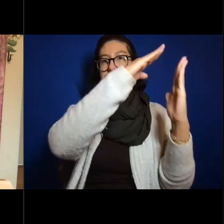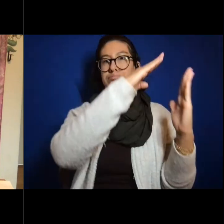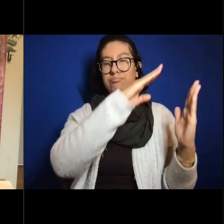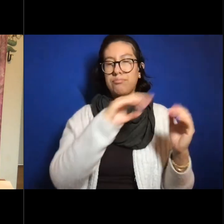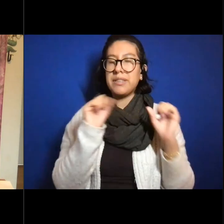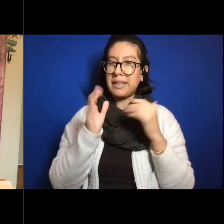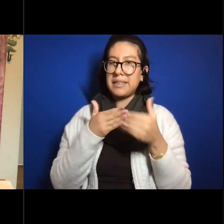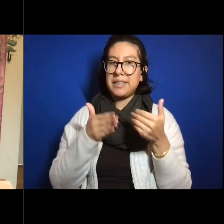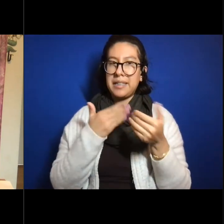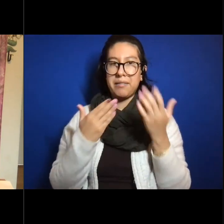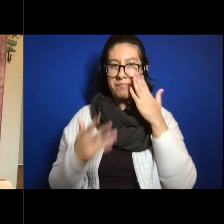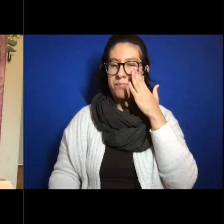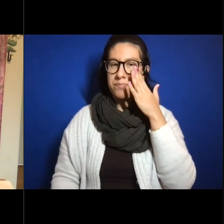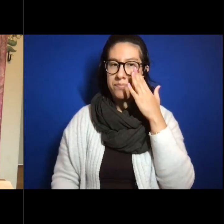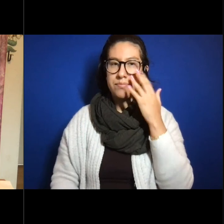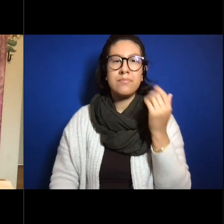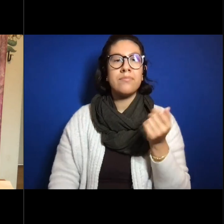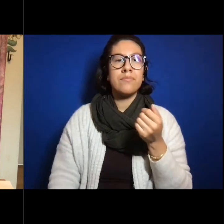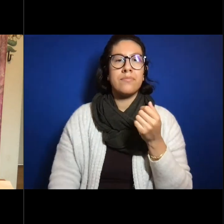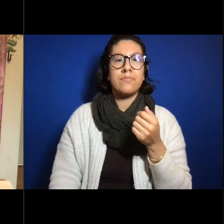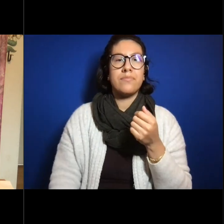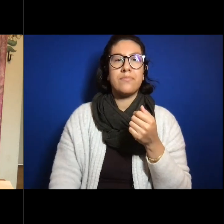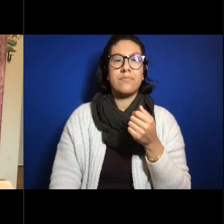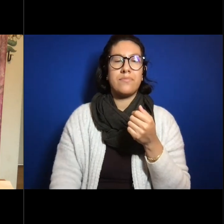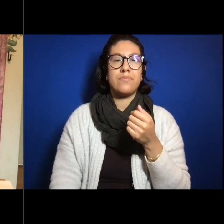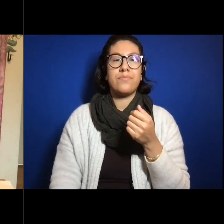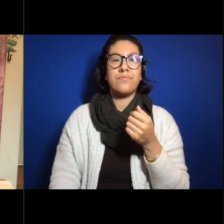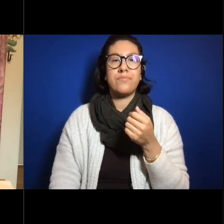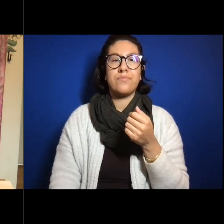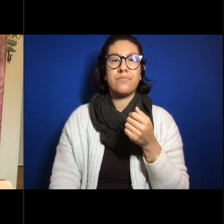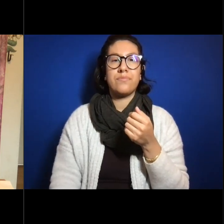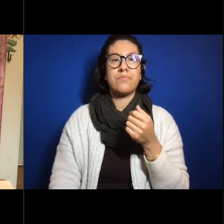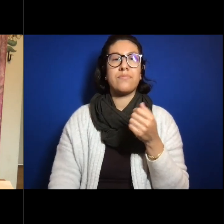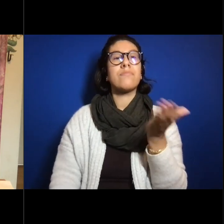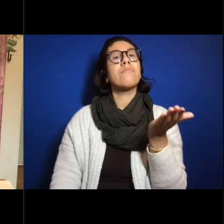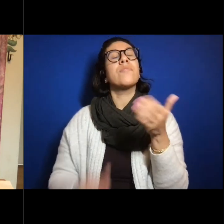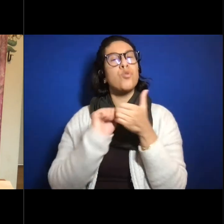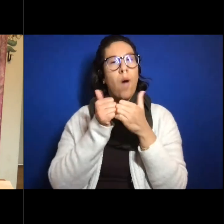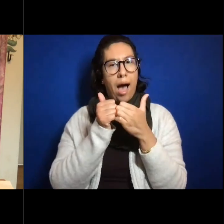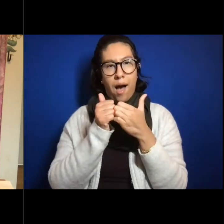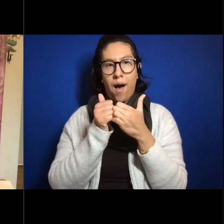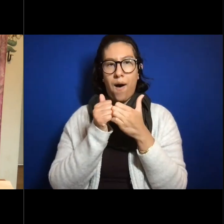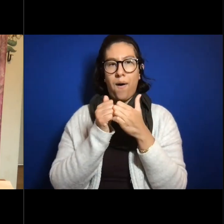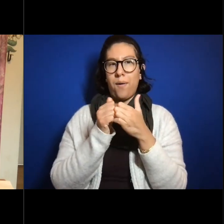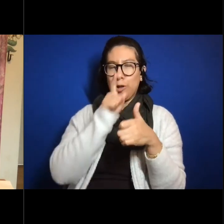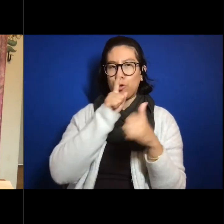So how do you think we could keep our roof from flying off in my pretend hurricane here?